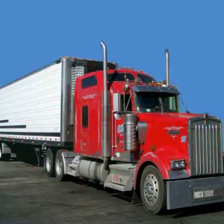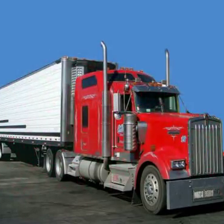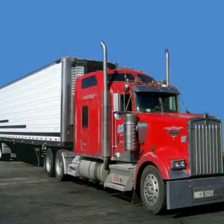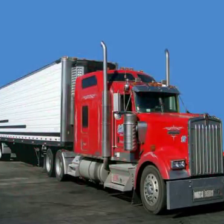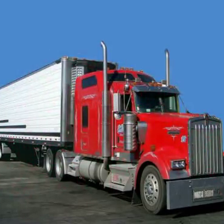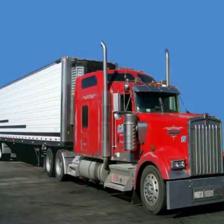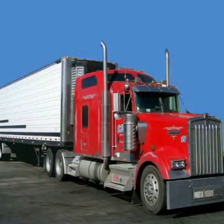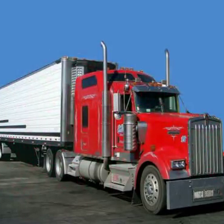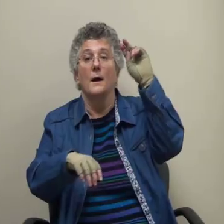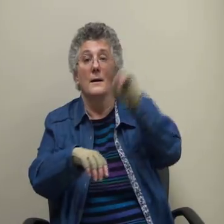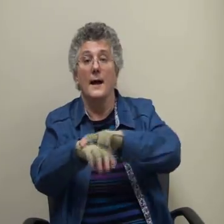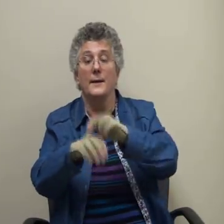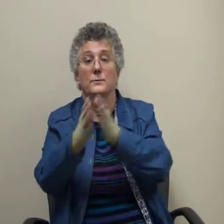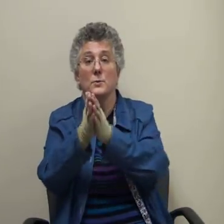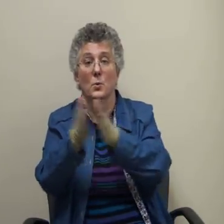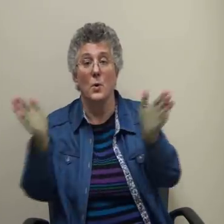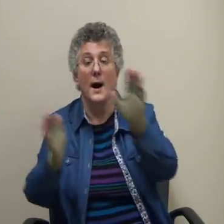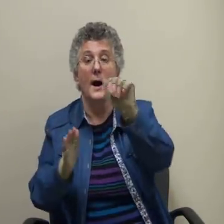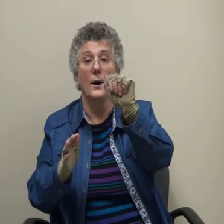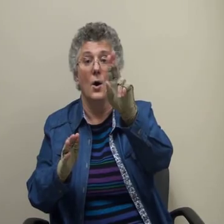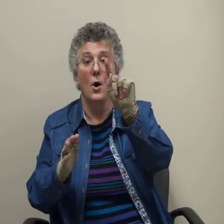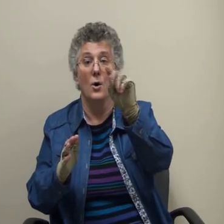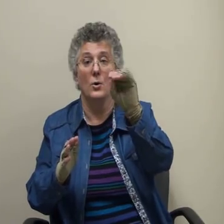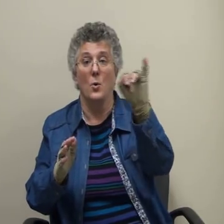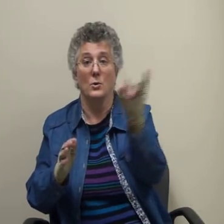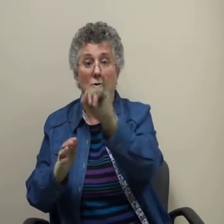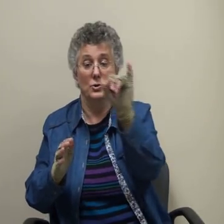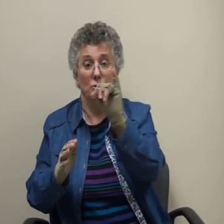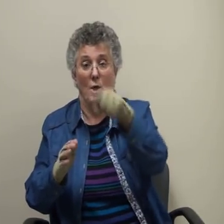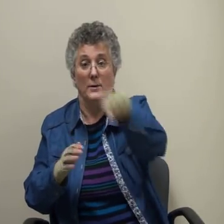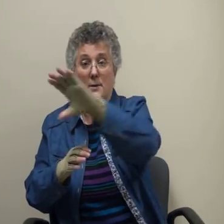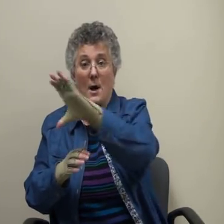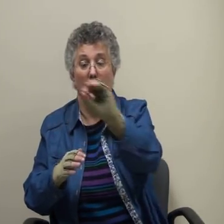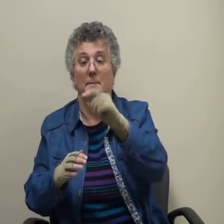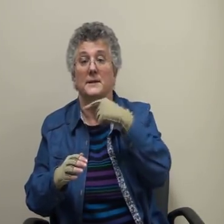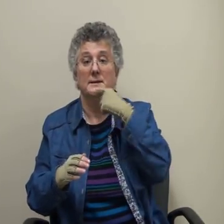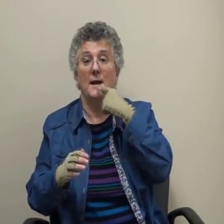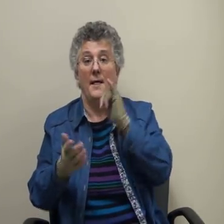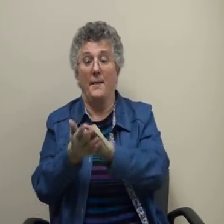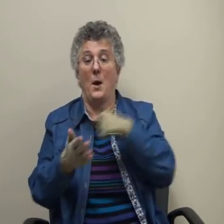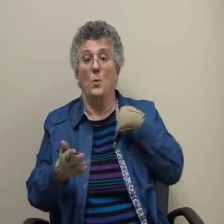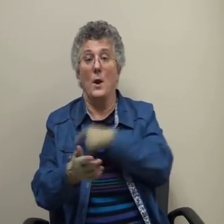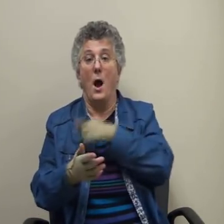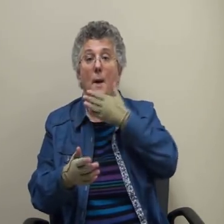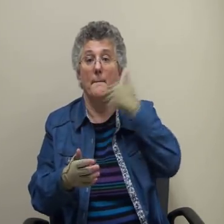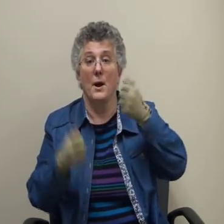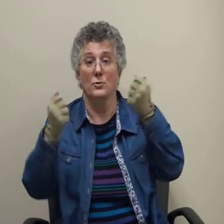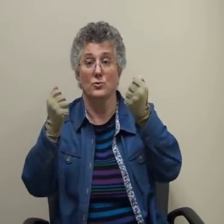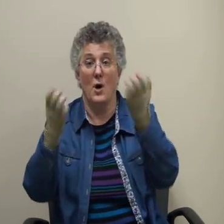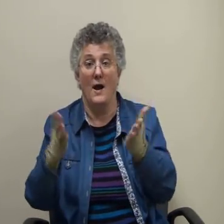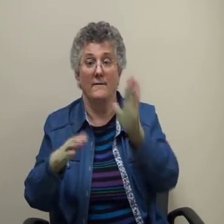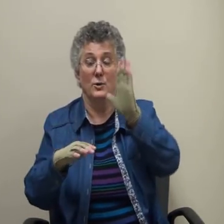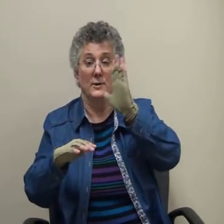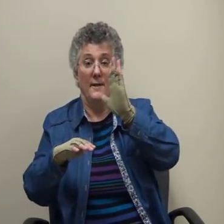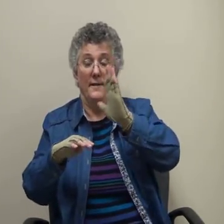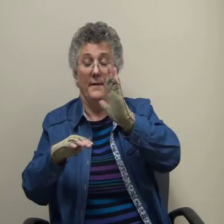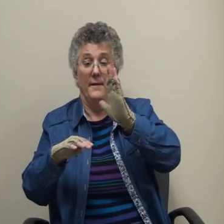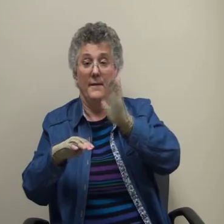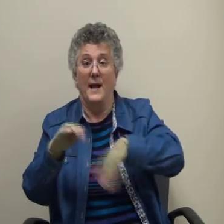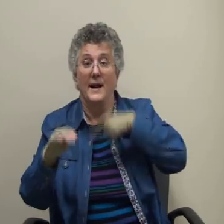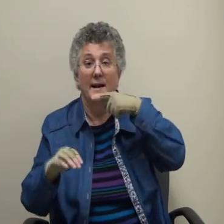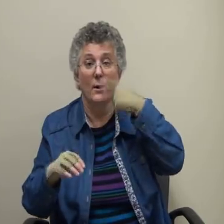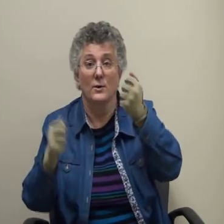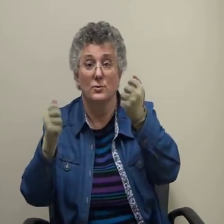The Nation Wide Insurance company said that we are better drivers than hearing drivers.